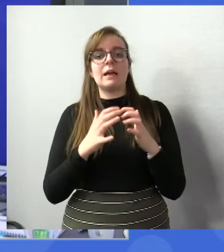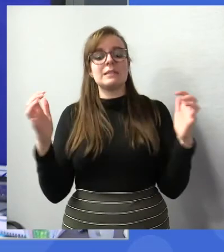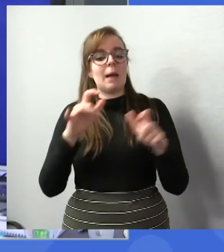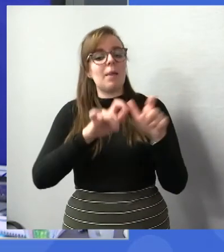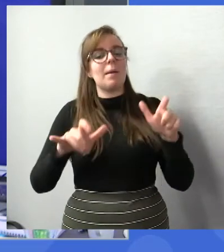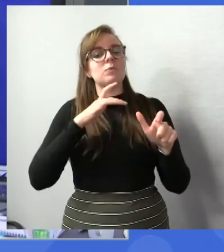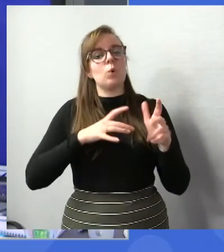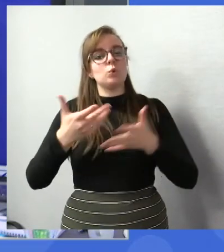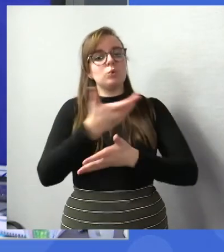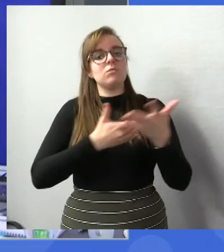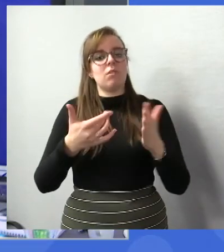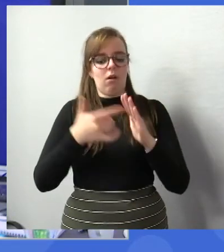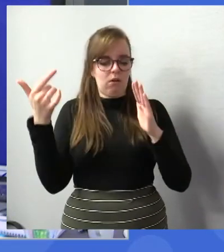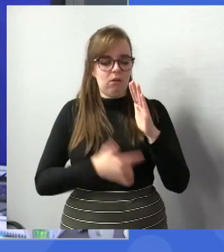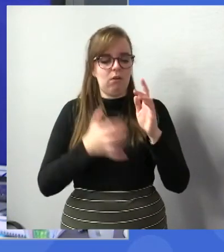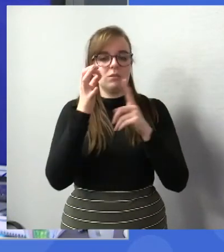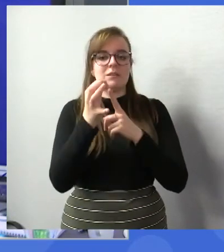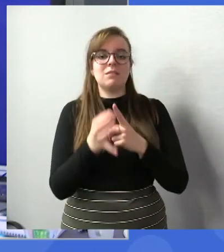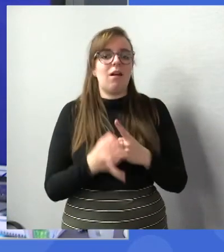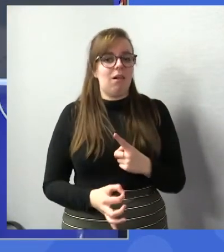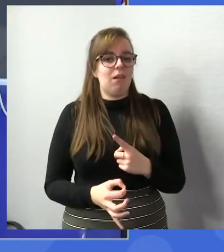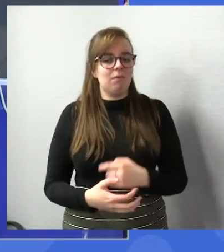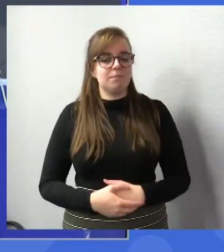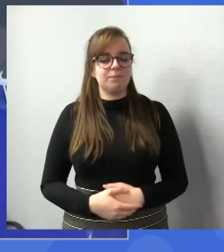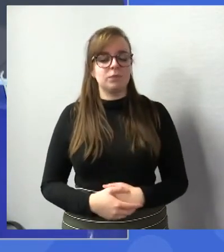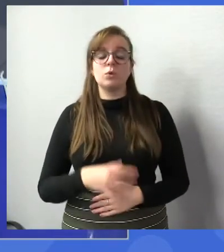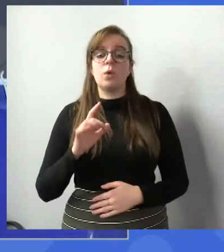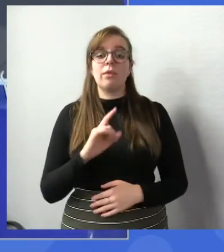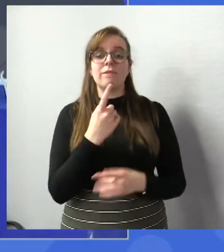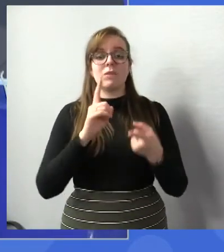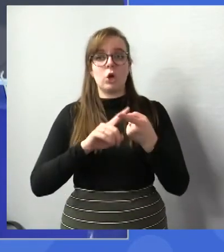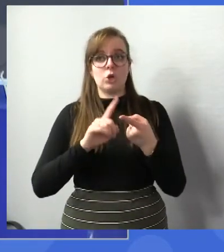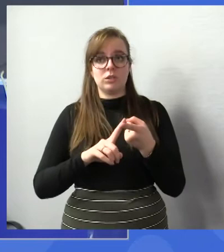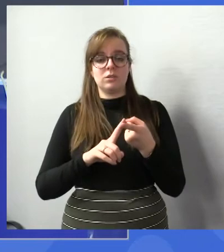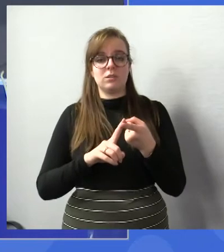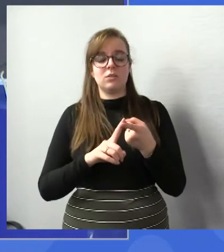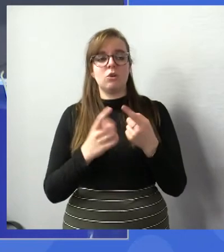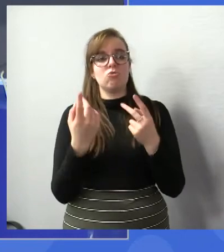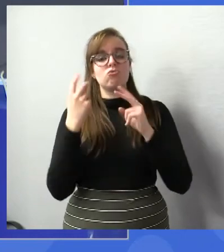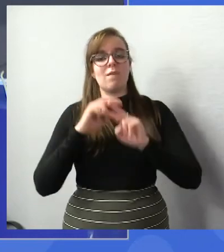in further detail so the first one of these M reflects one of the statements